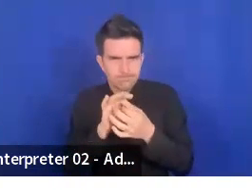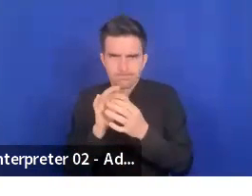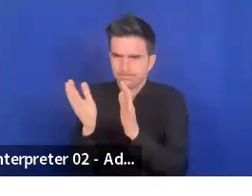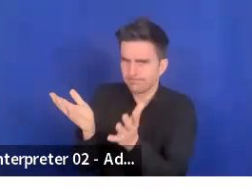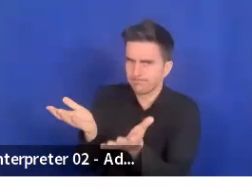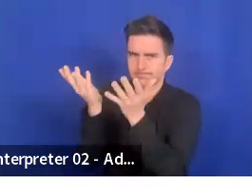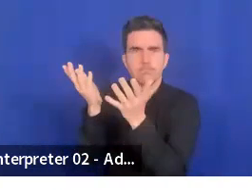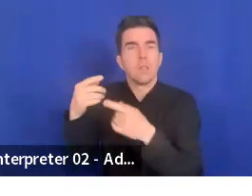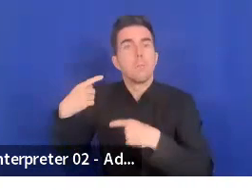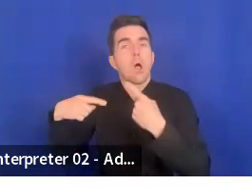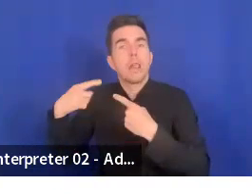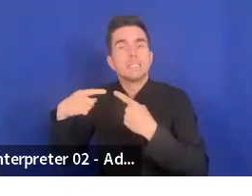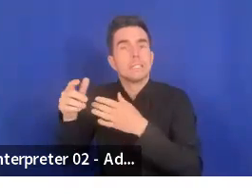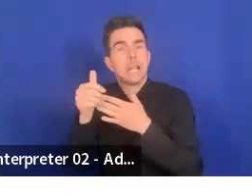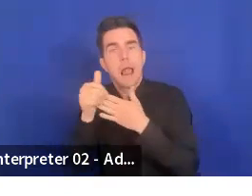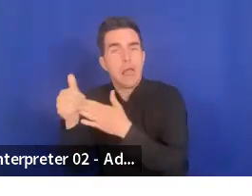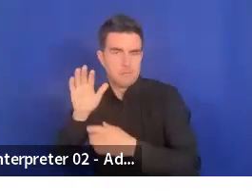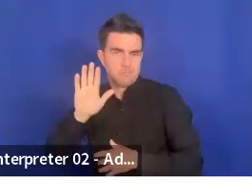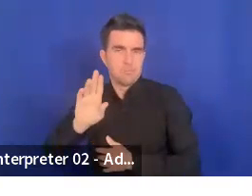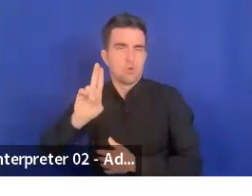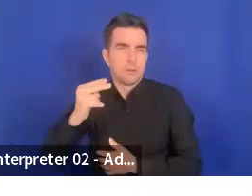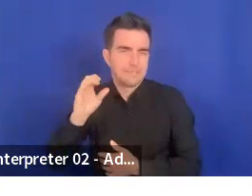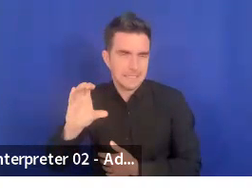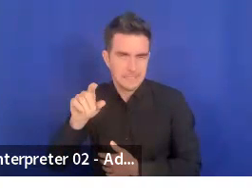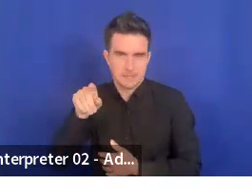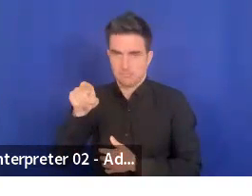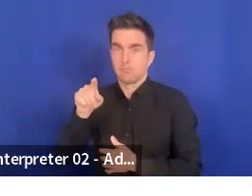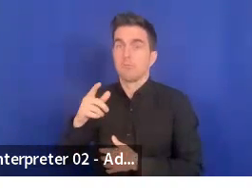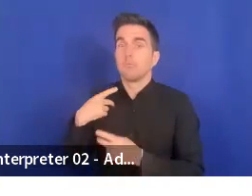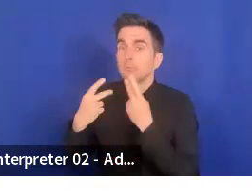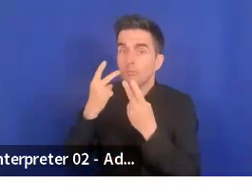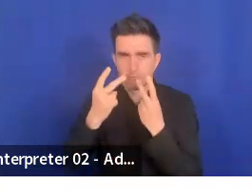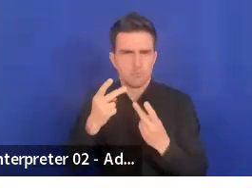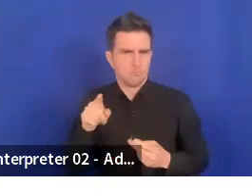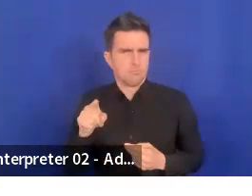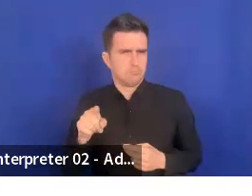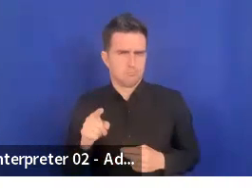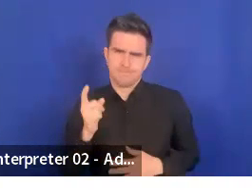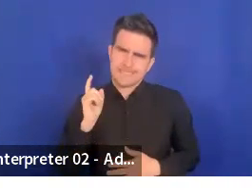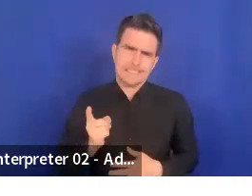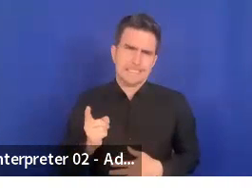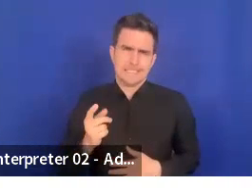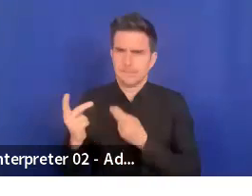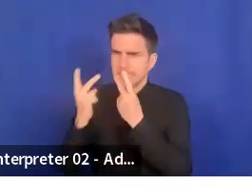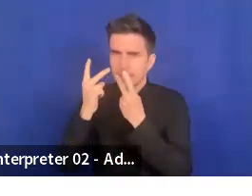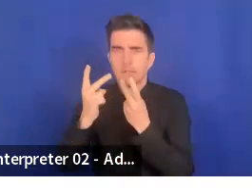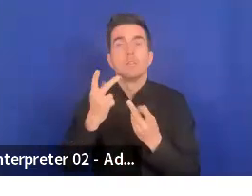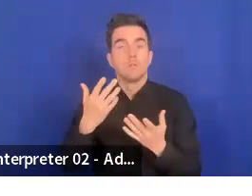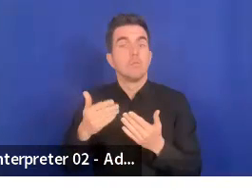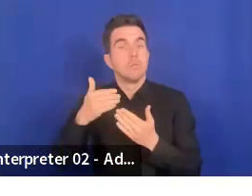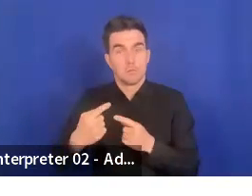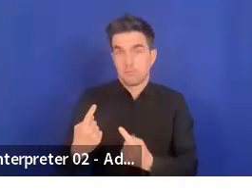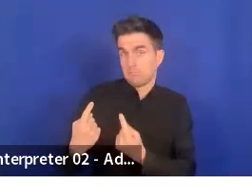We have seen through COVID how important it is to have leadership that steps up, that